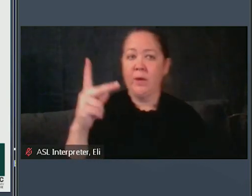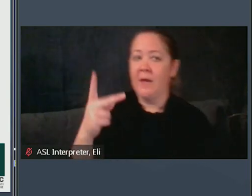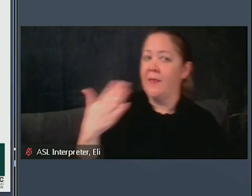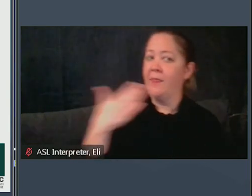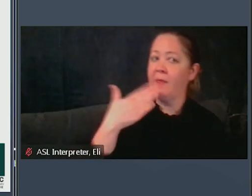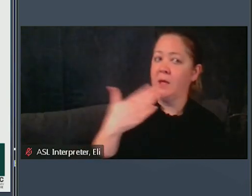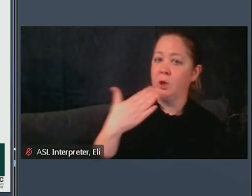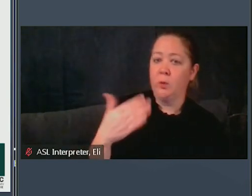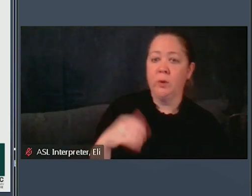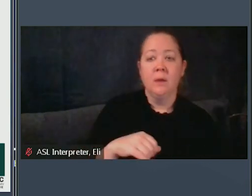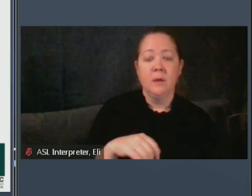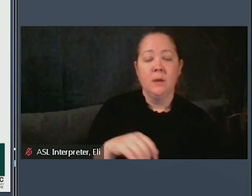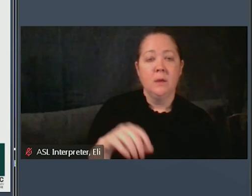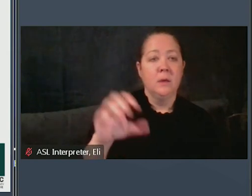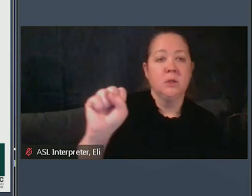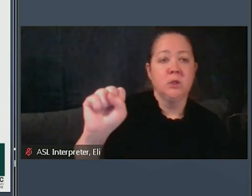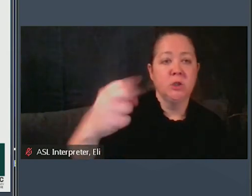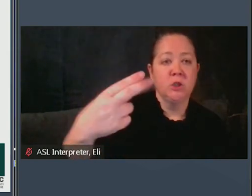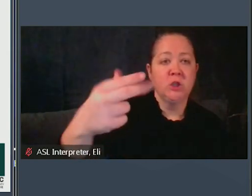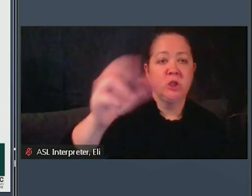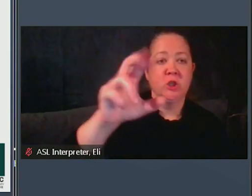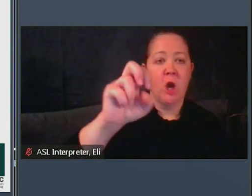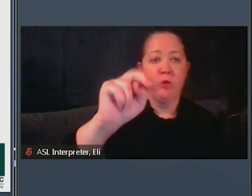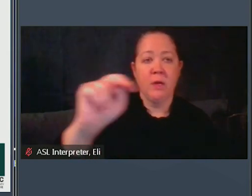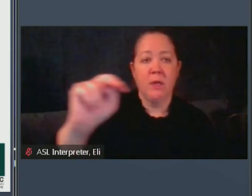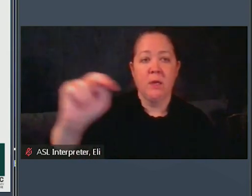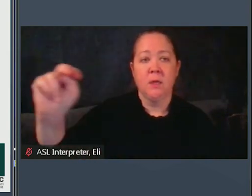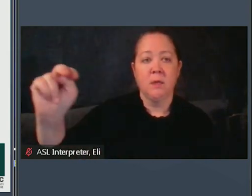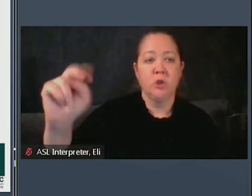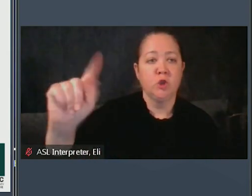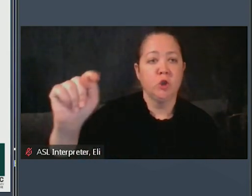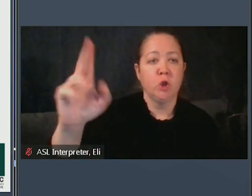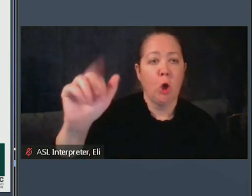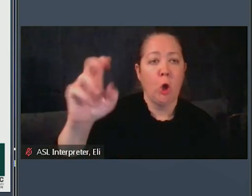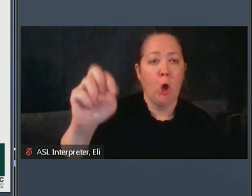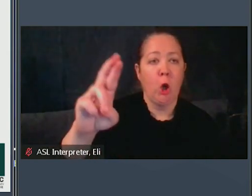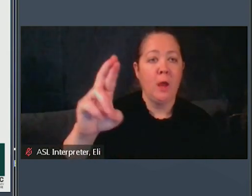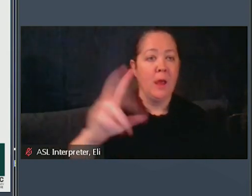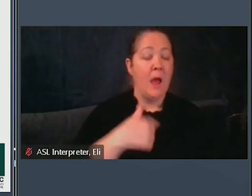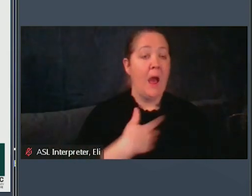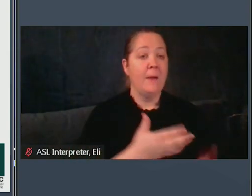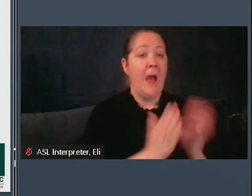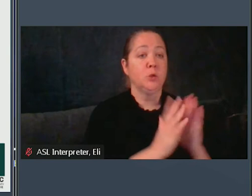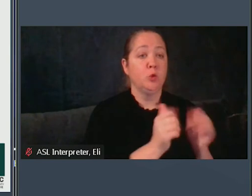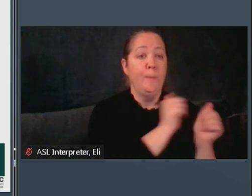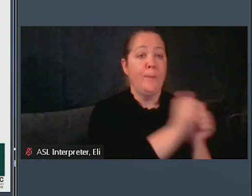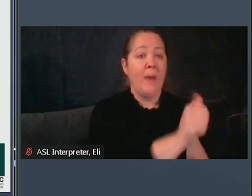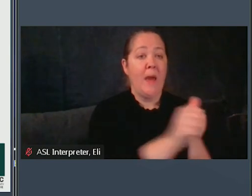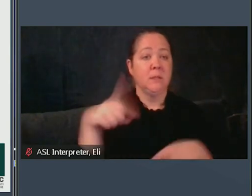Hi. Pass until January. Okay. Thank you so much. That you're. You're welcome.